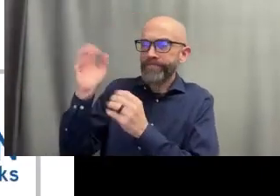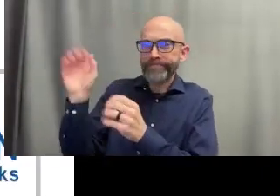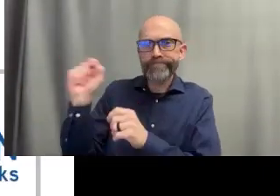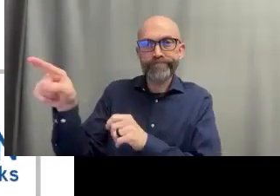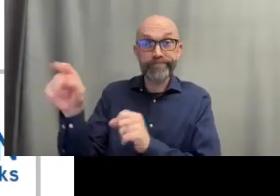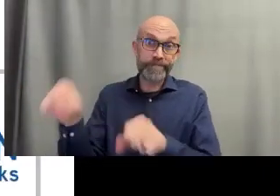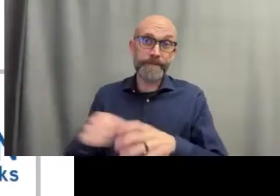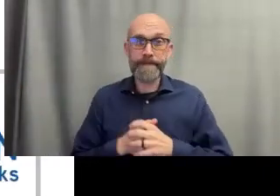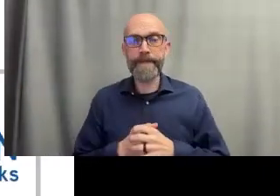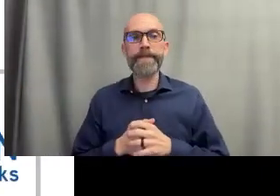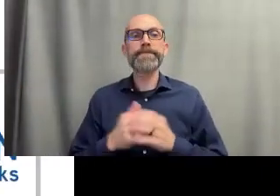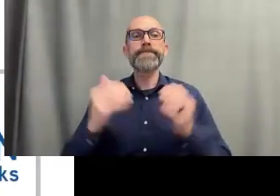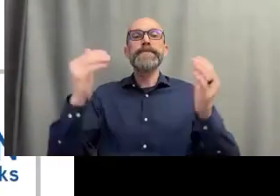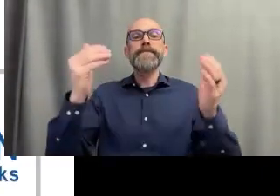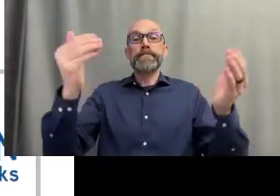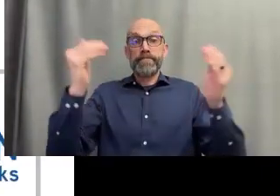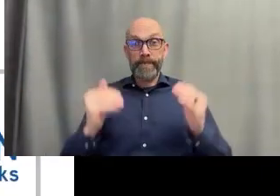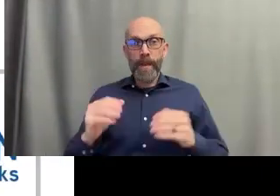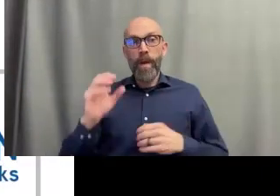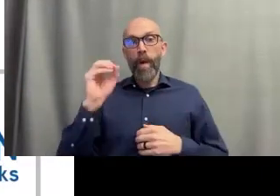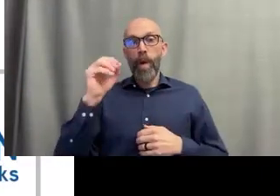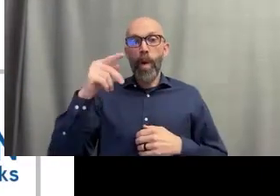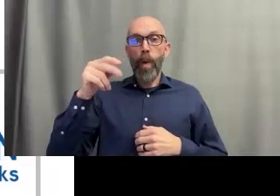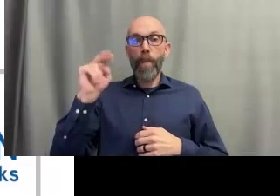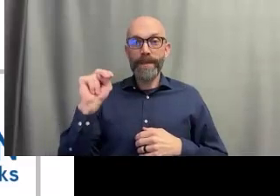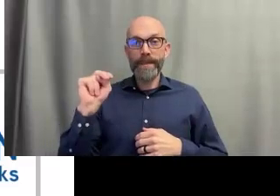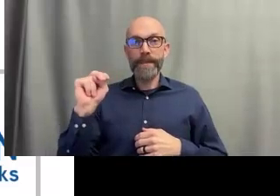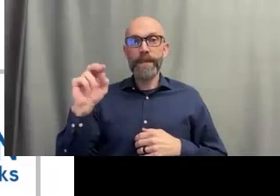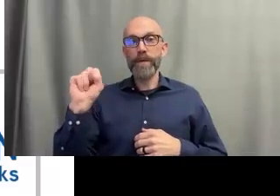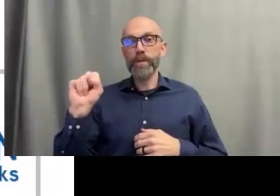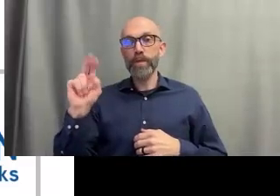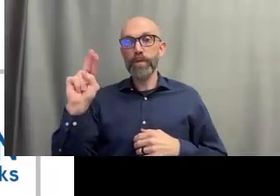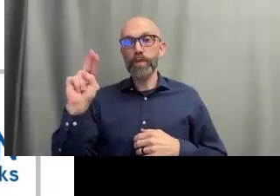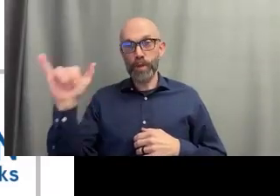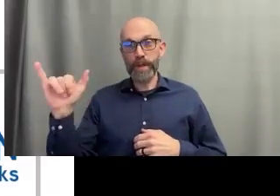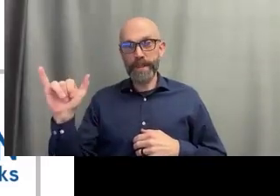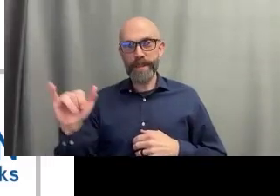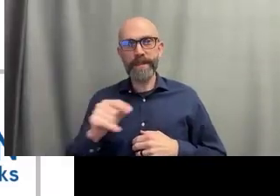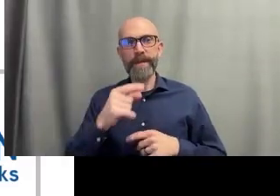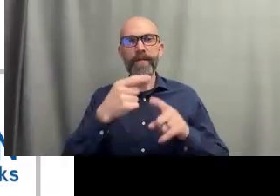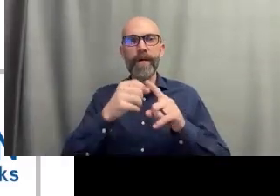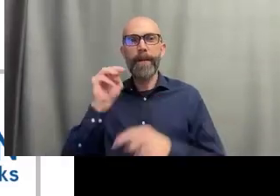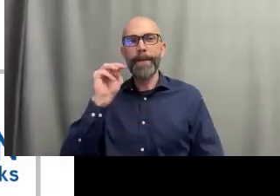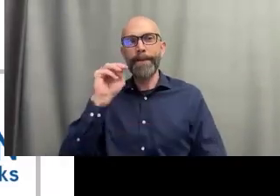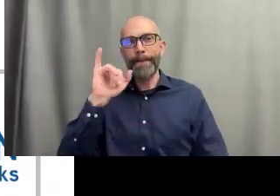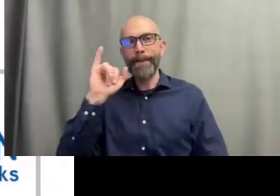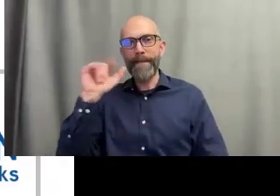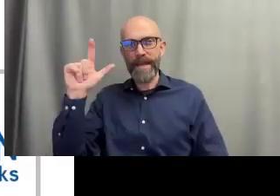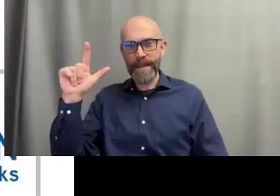All right. Open SUNY. So this is through, the Milne open textbook collection.